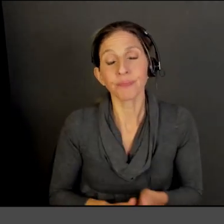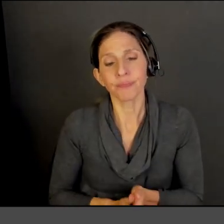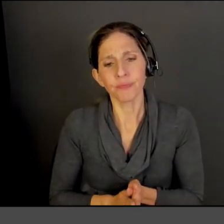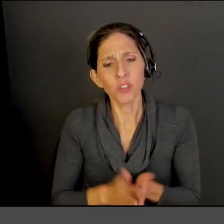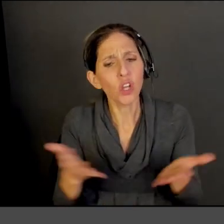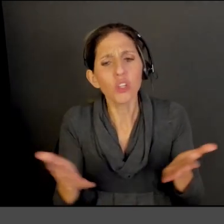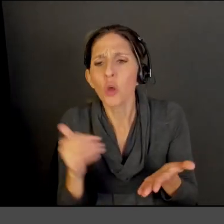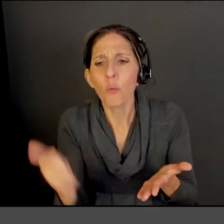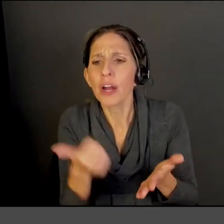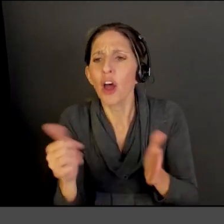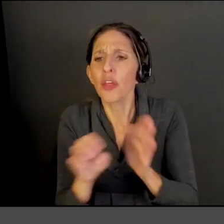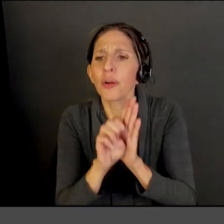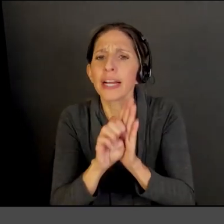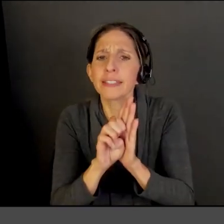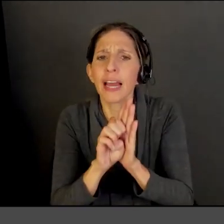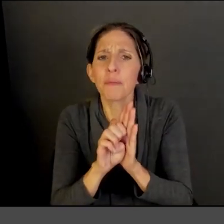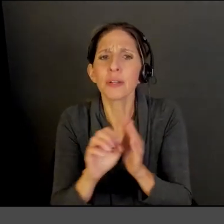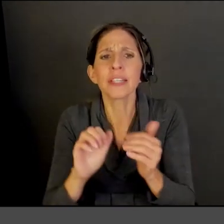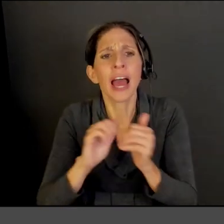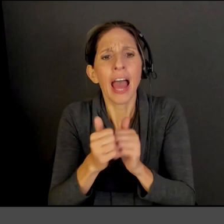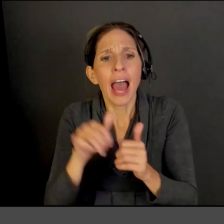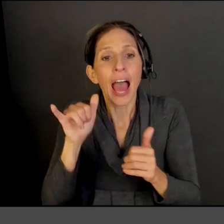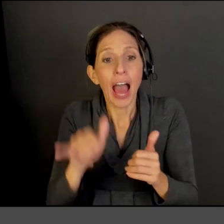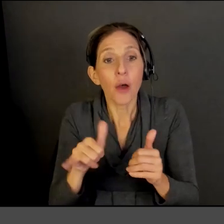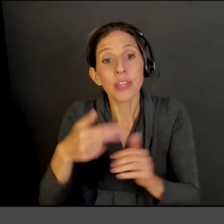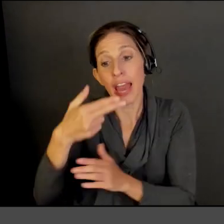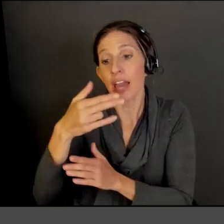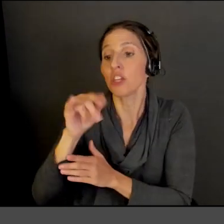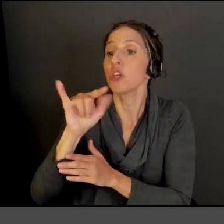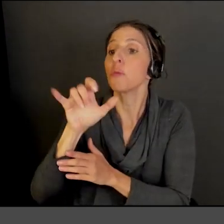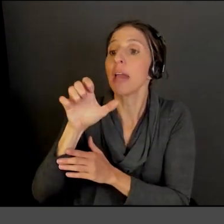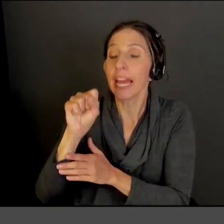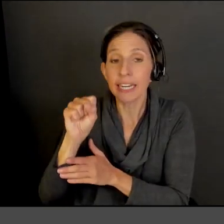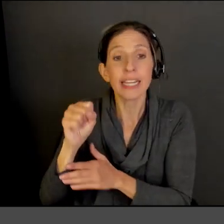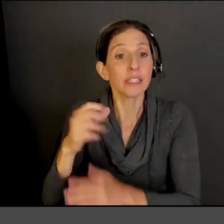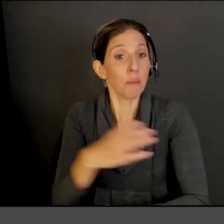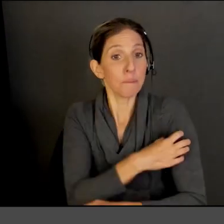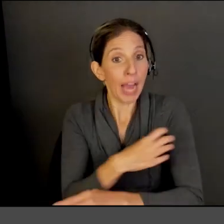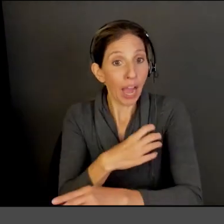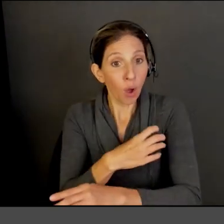THAT THAT HUMANITY'S POWER HAS MOVED INTO CIVIC SPACE